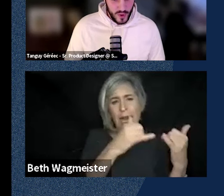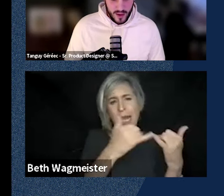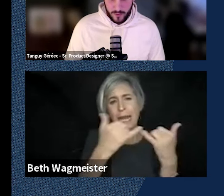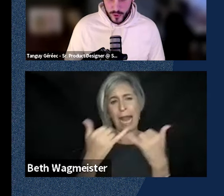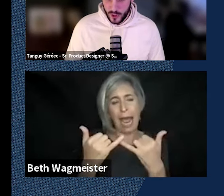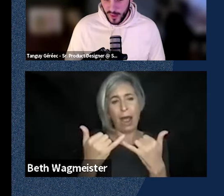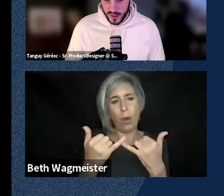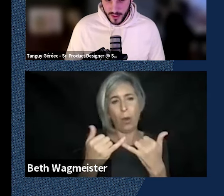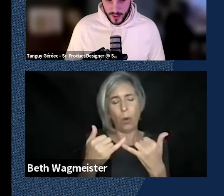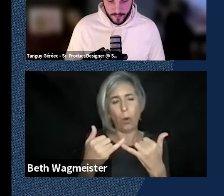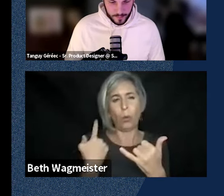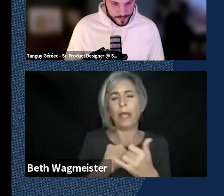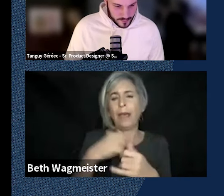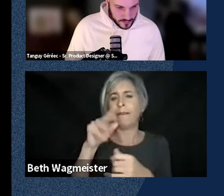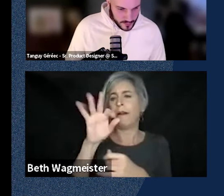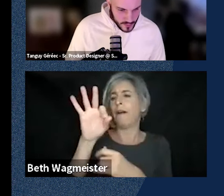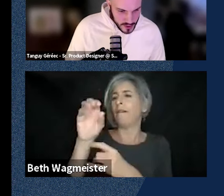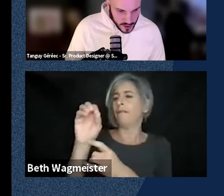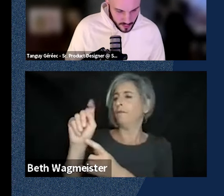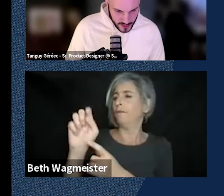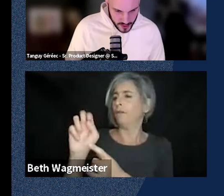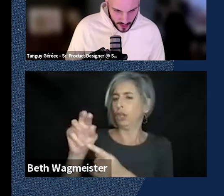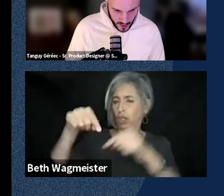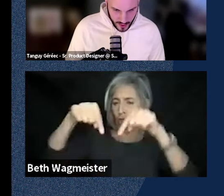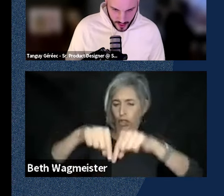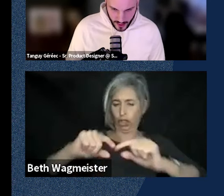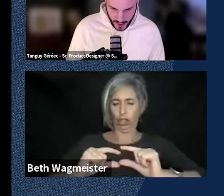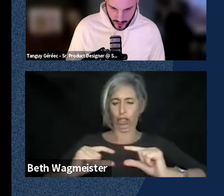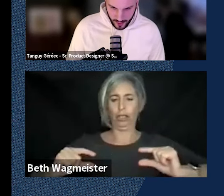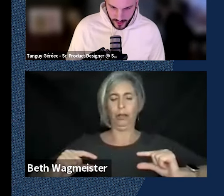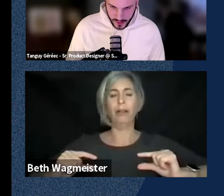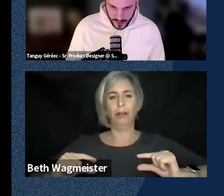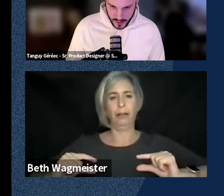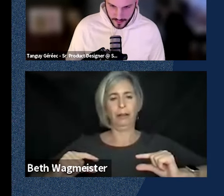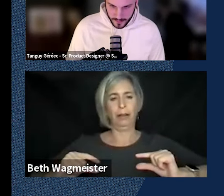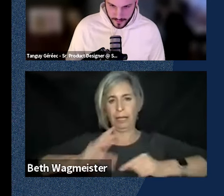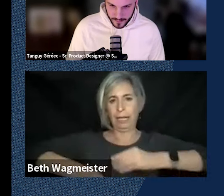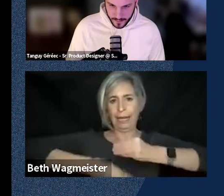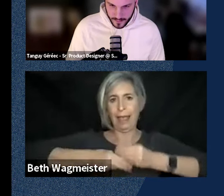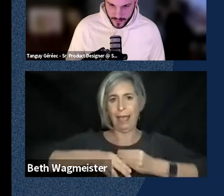We have a footer basically. So let me try and add this.